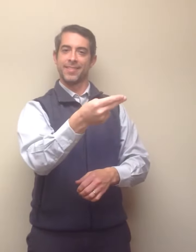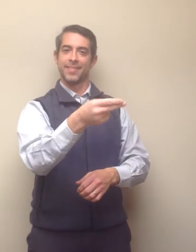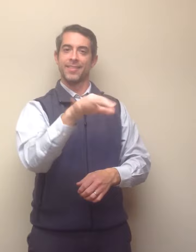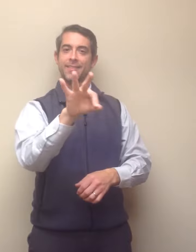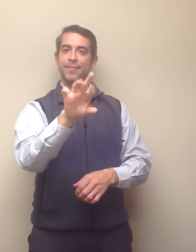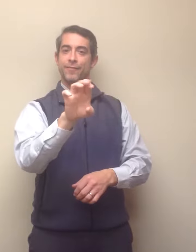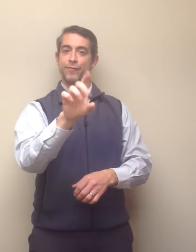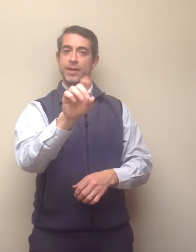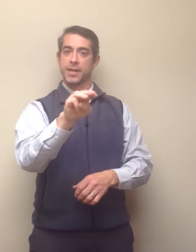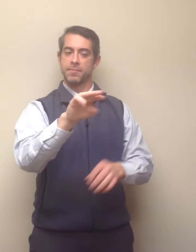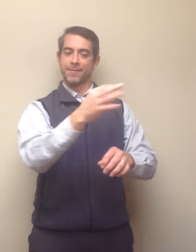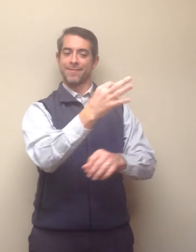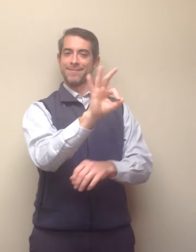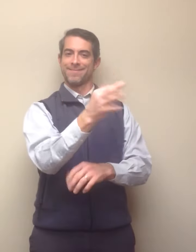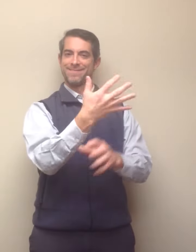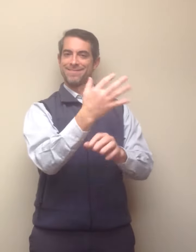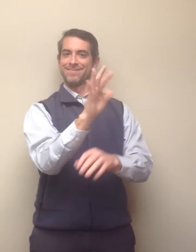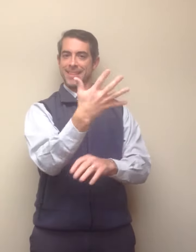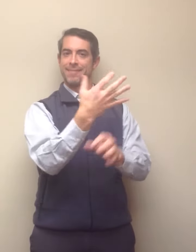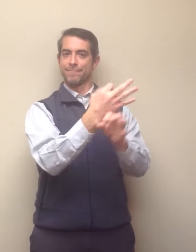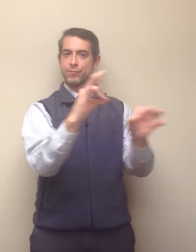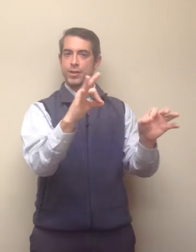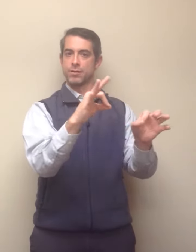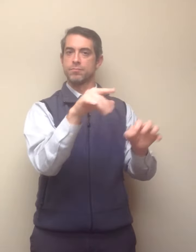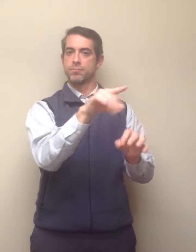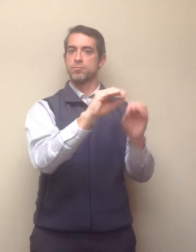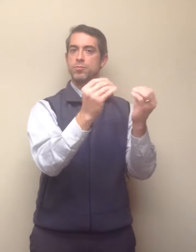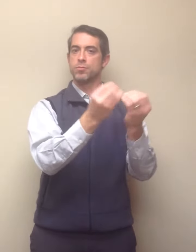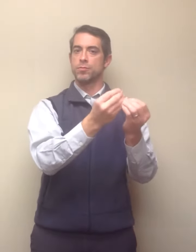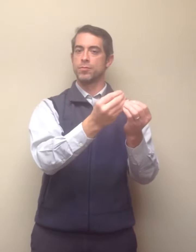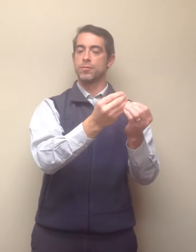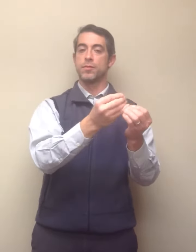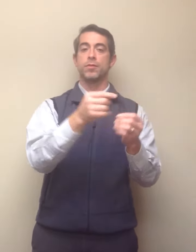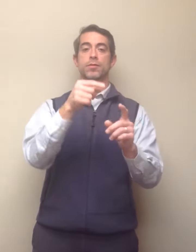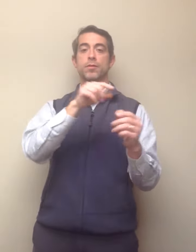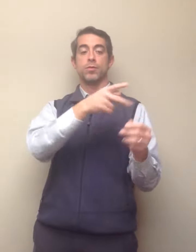"Deaf Community and the Bureau of Motor Vehicles"